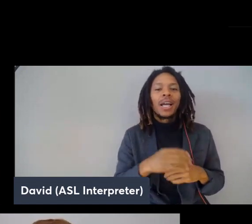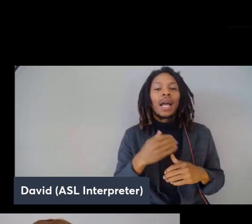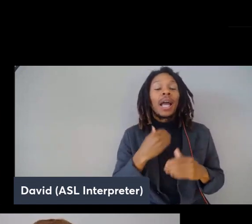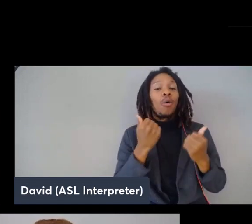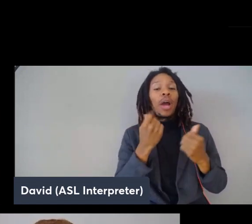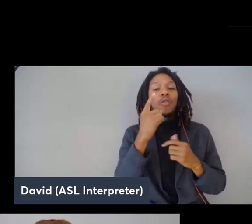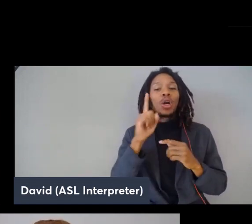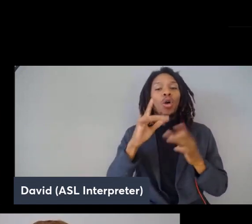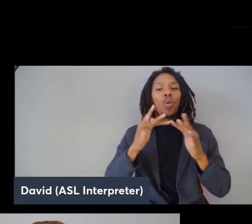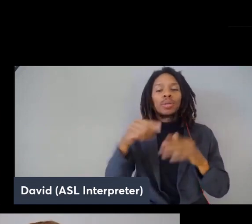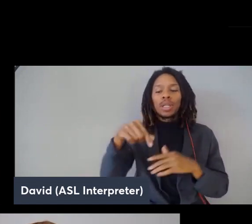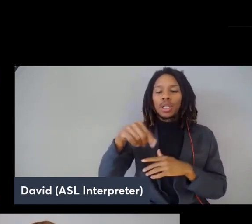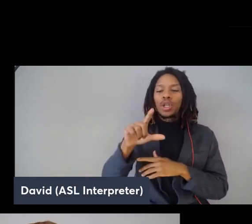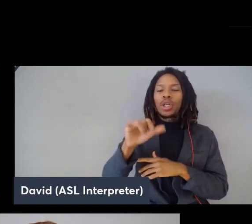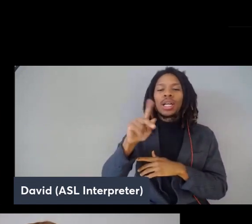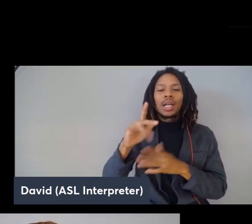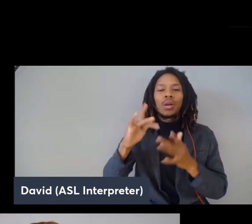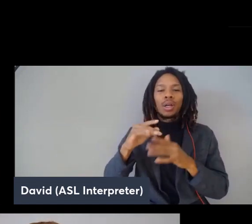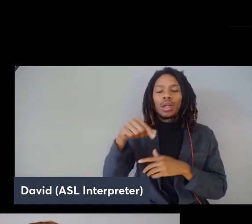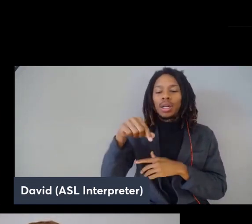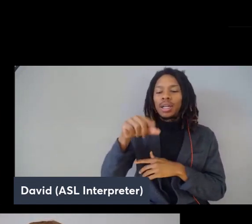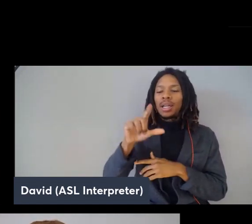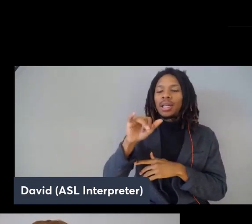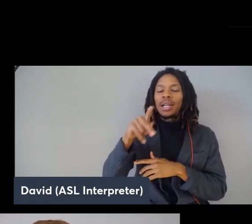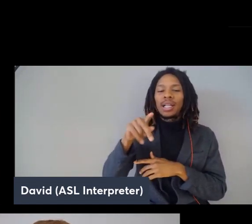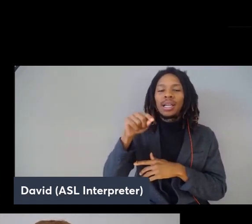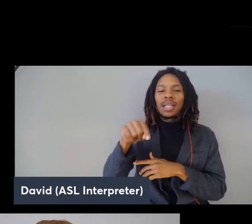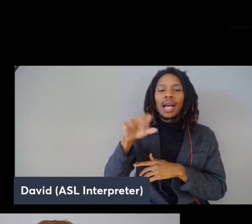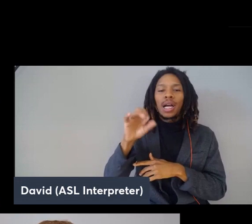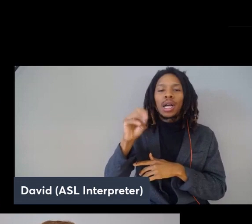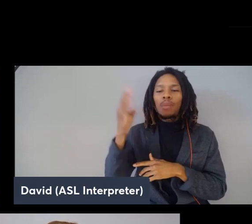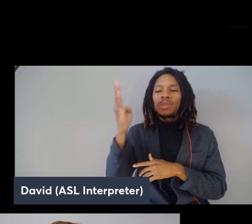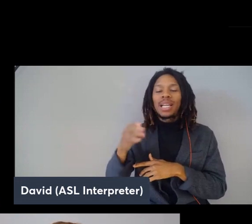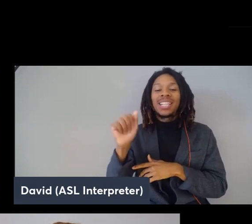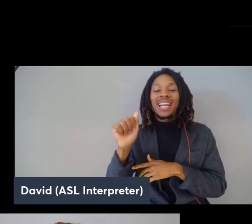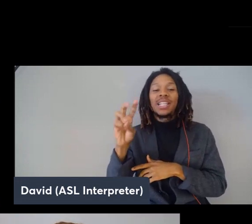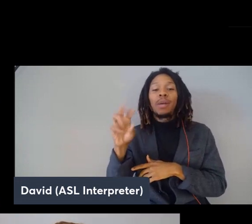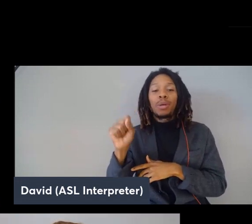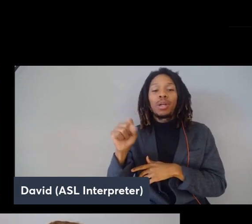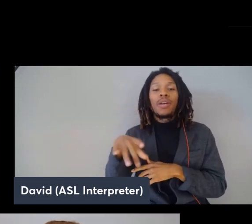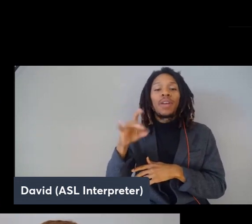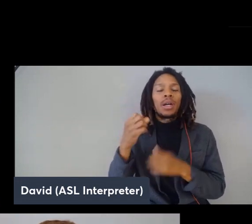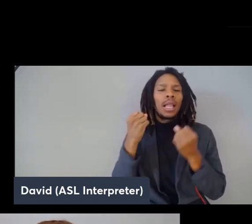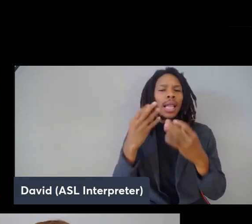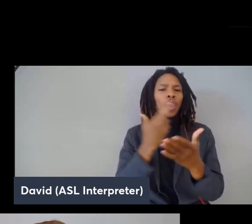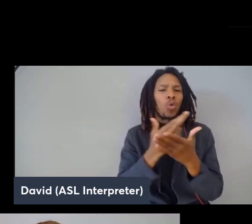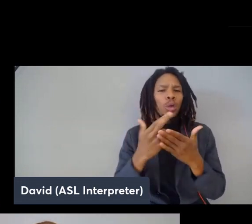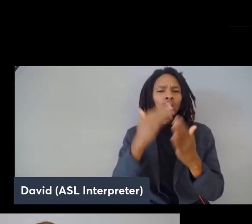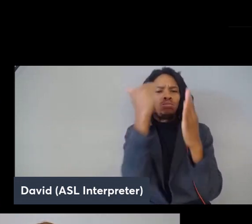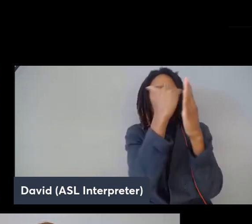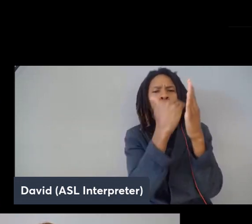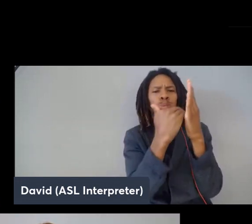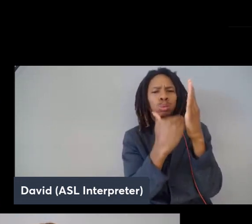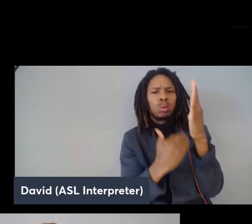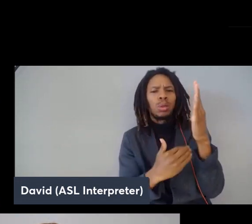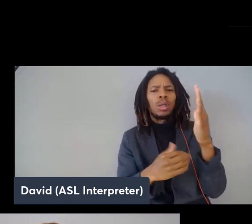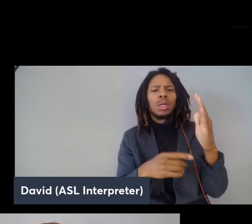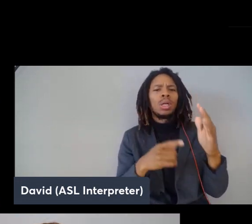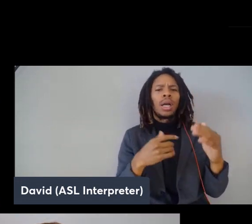I think the easiest thing is to go to qlik.com/aws. You're gonna find a lot of resources right there. There's more collateral,